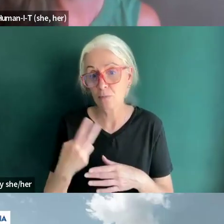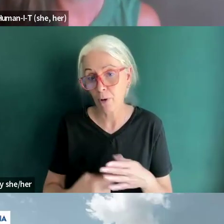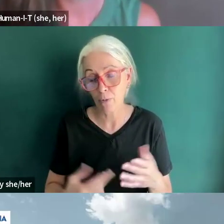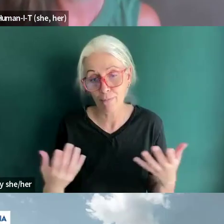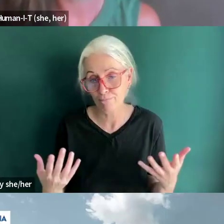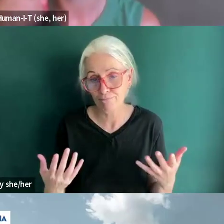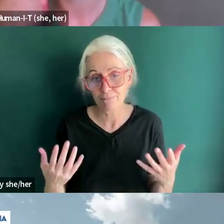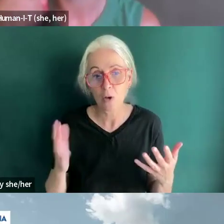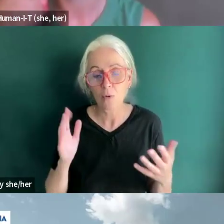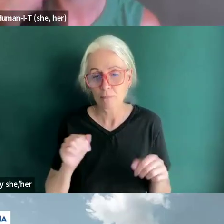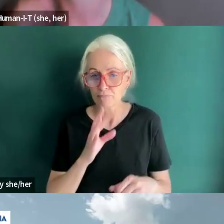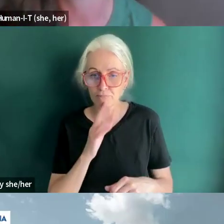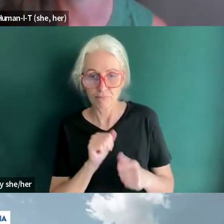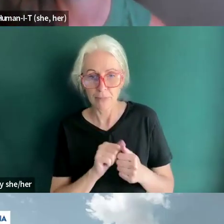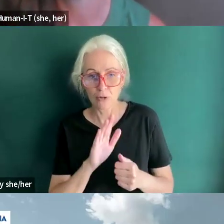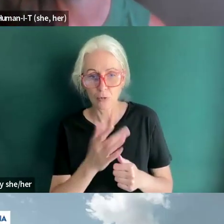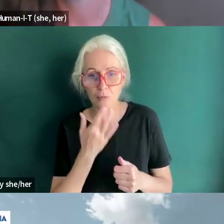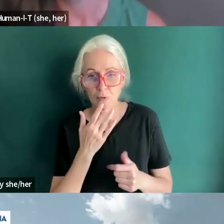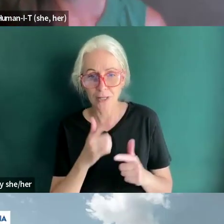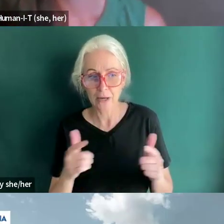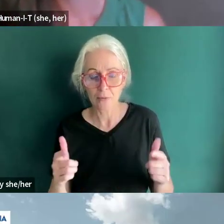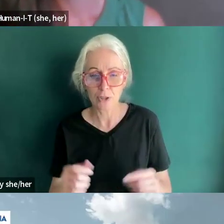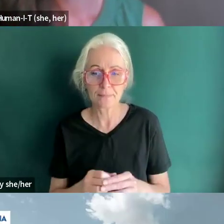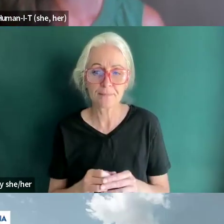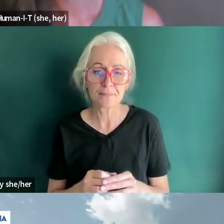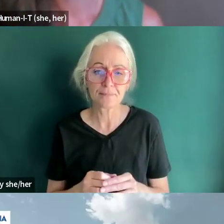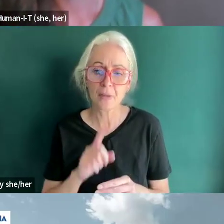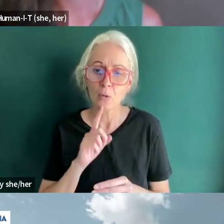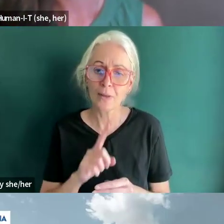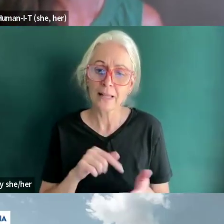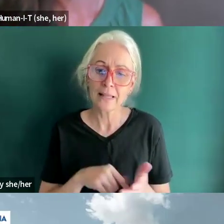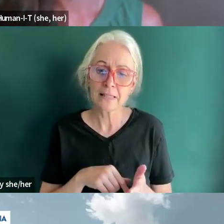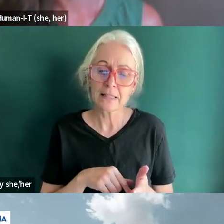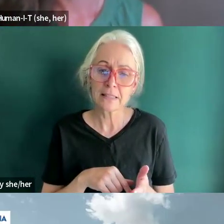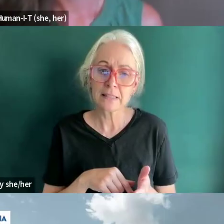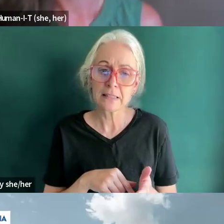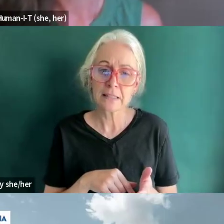you'll be able to speak to them in your preferred language. And really, this is, you know,